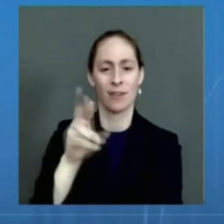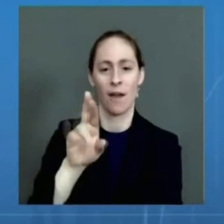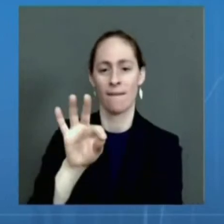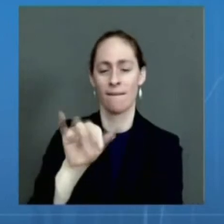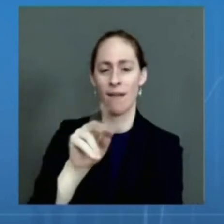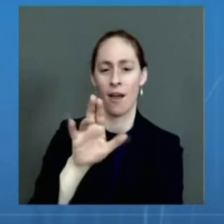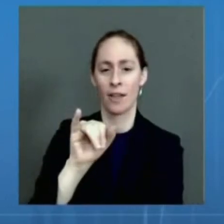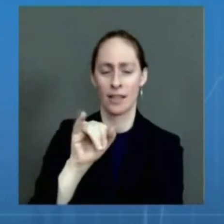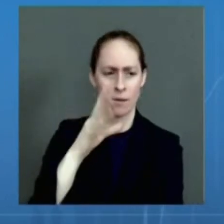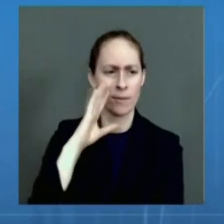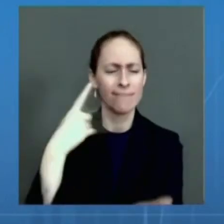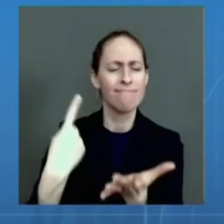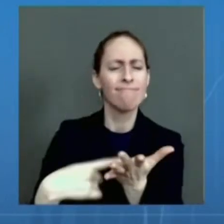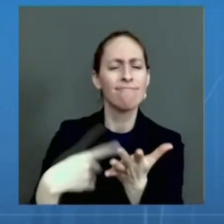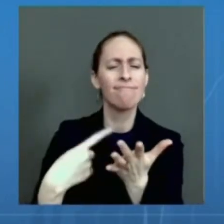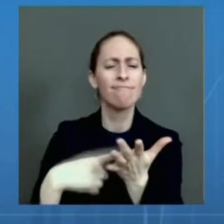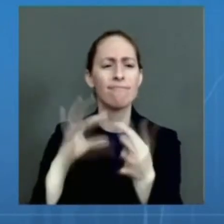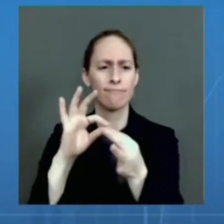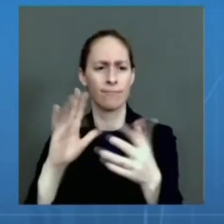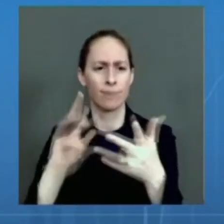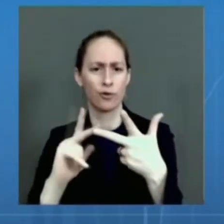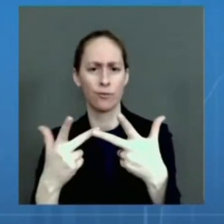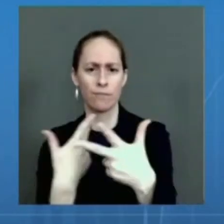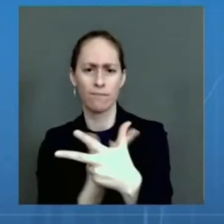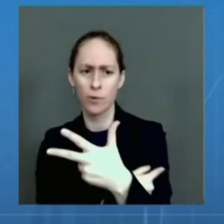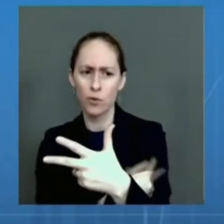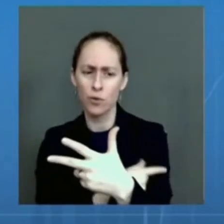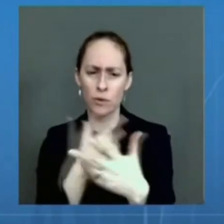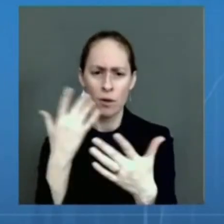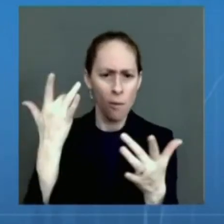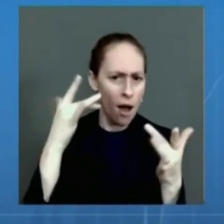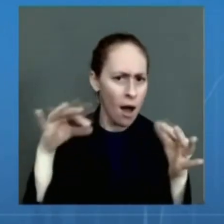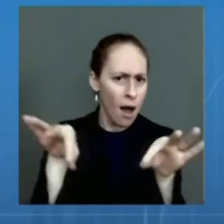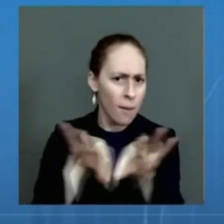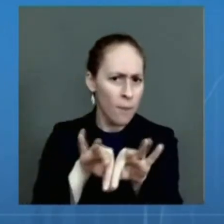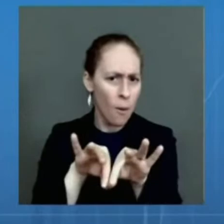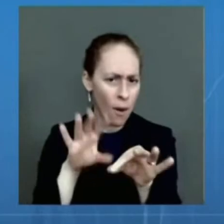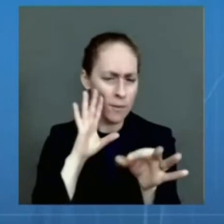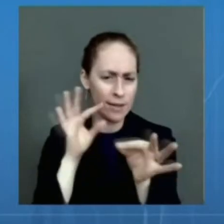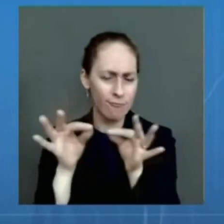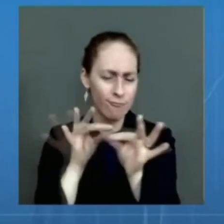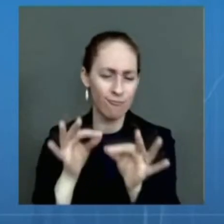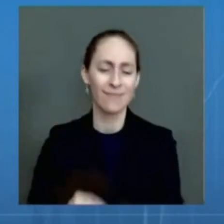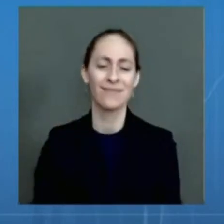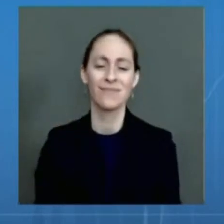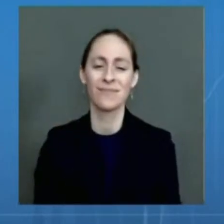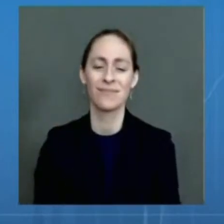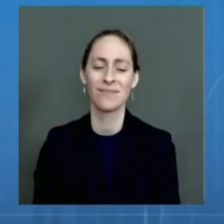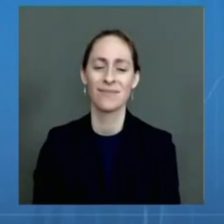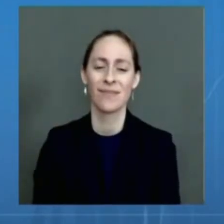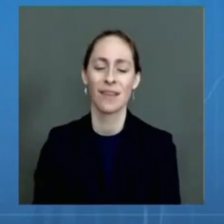BEFORE WE START I WANT TO TALK ABOUT HOW WE SHOULD THINK ABOUT